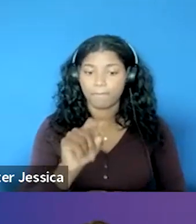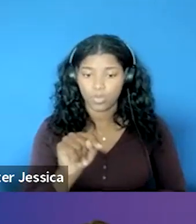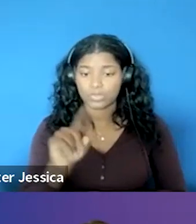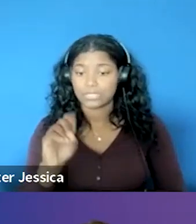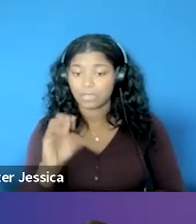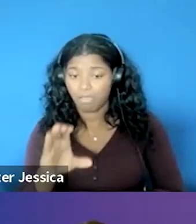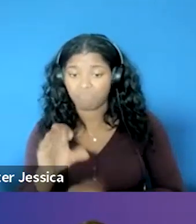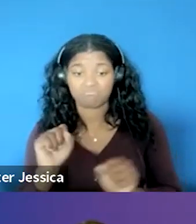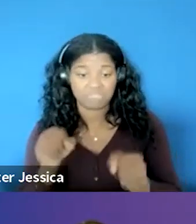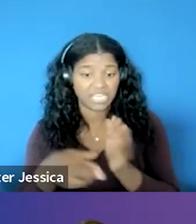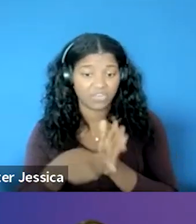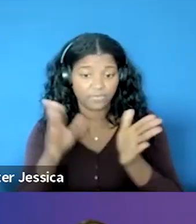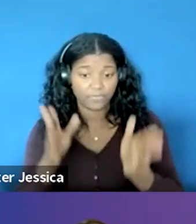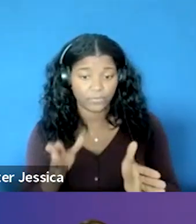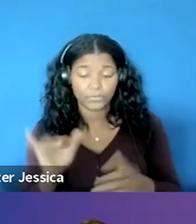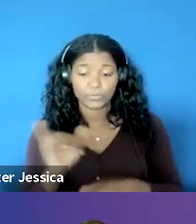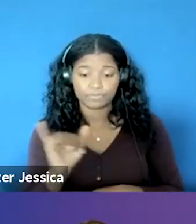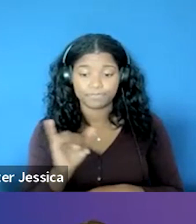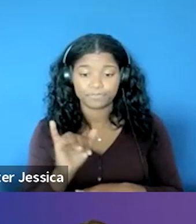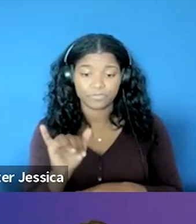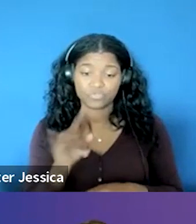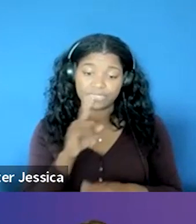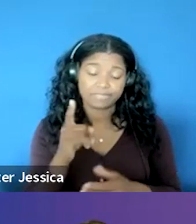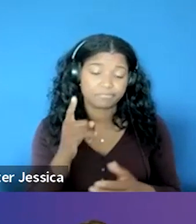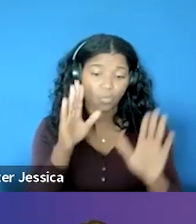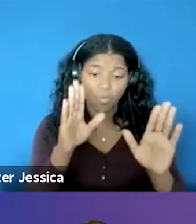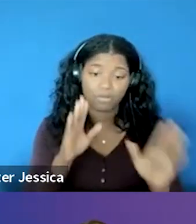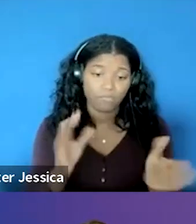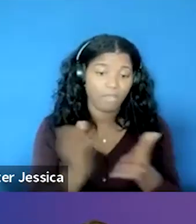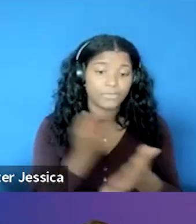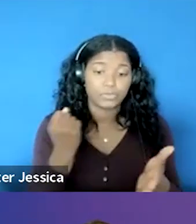So it's a great opportunity to get started reviewing.